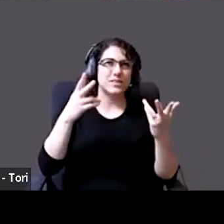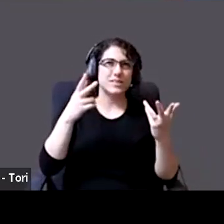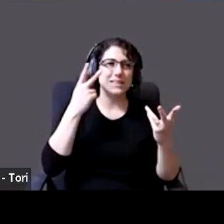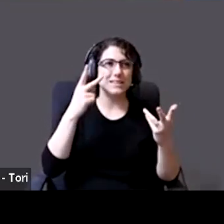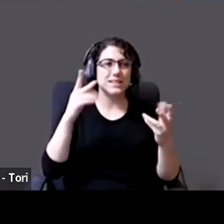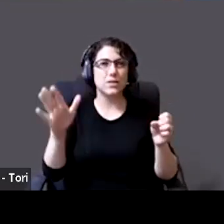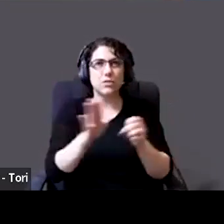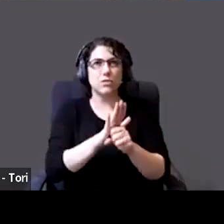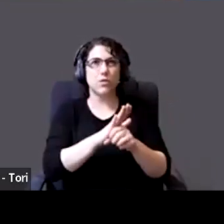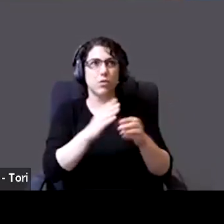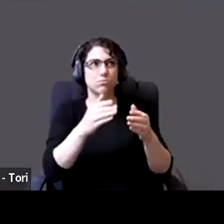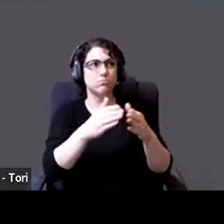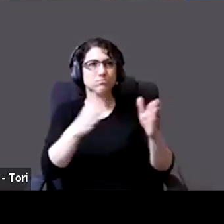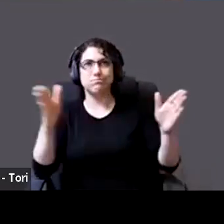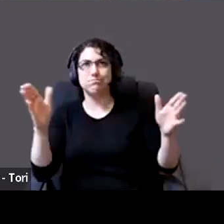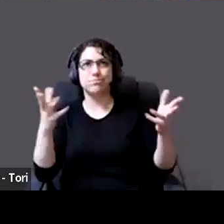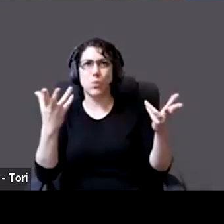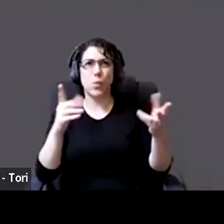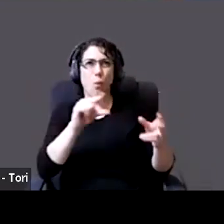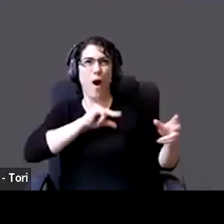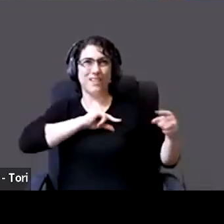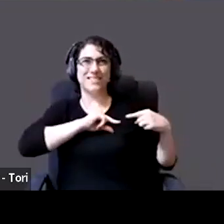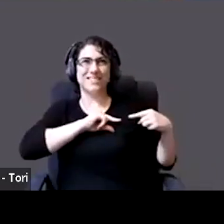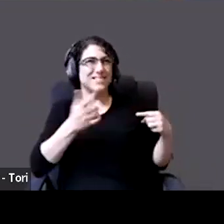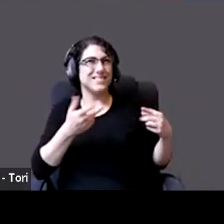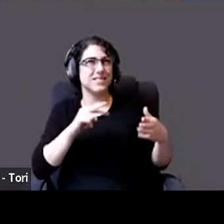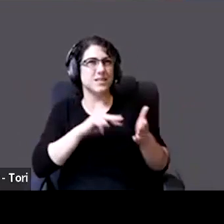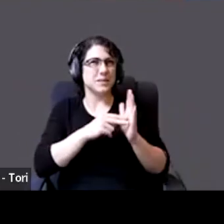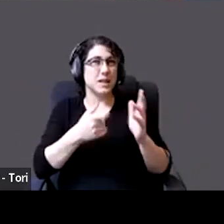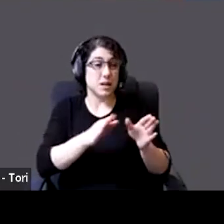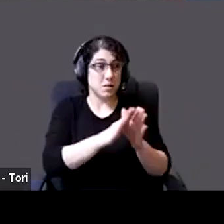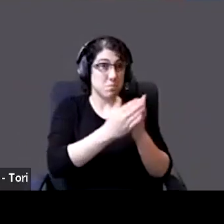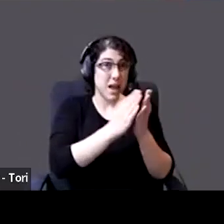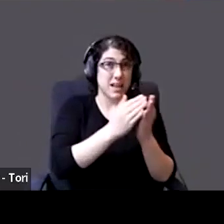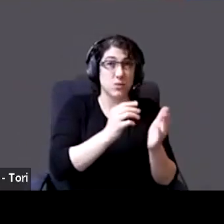whether it needs to be here or not. So yes, I mean I understand what you're saying.